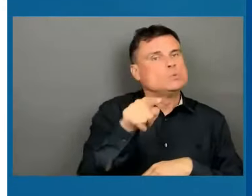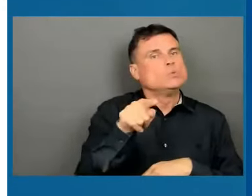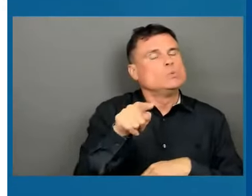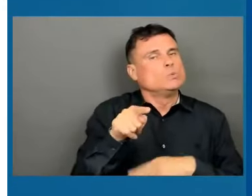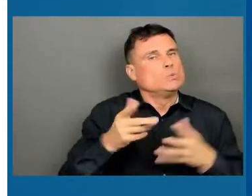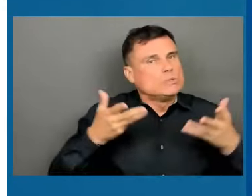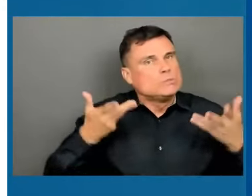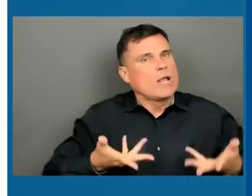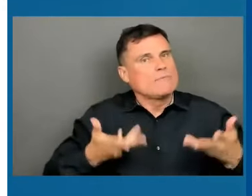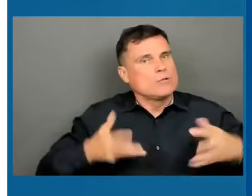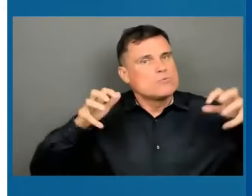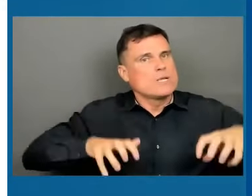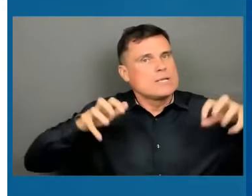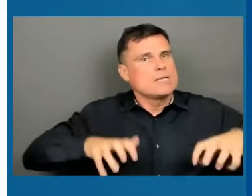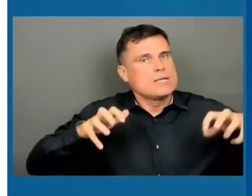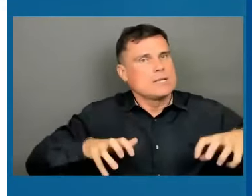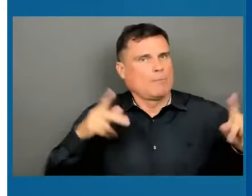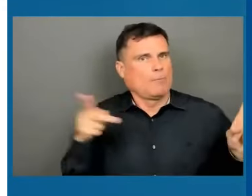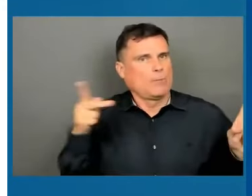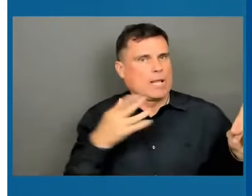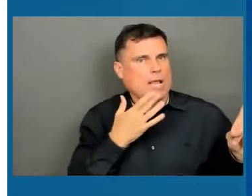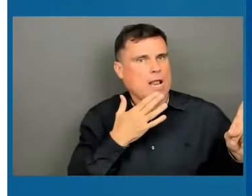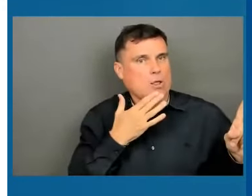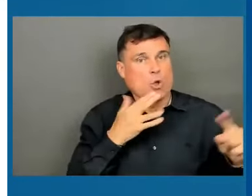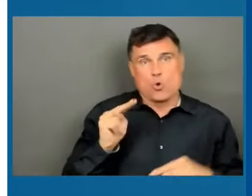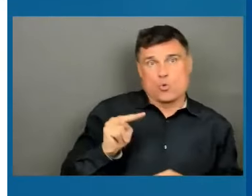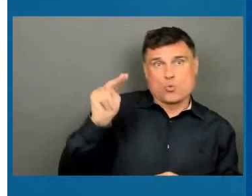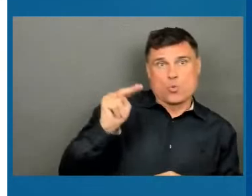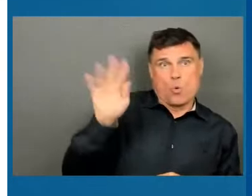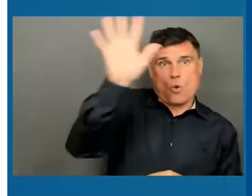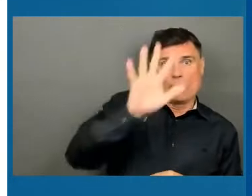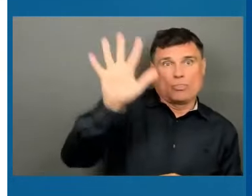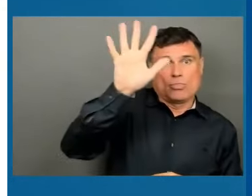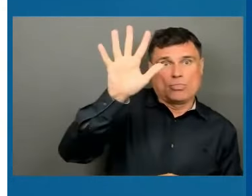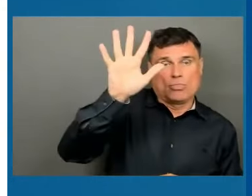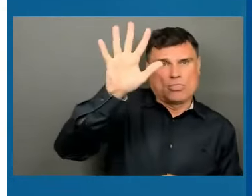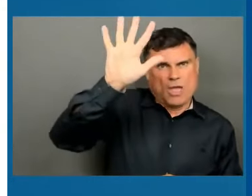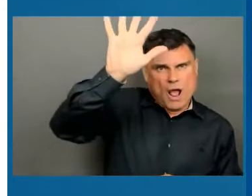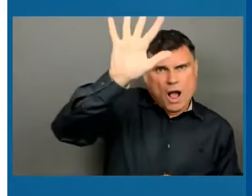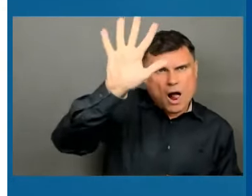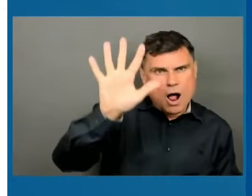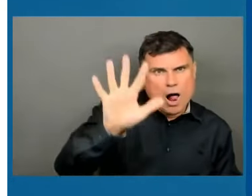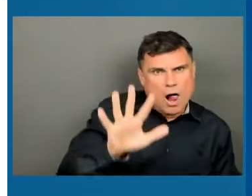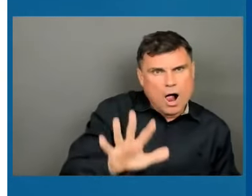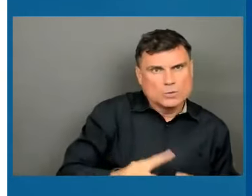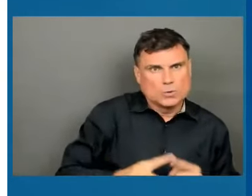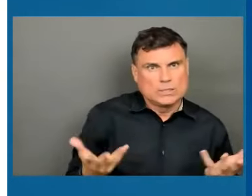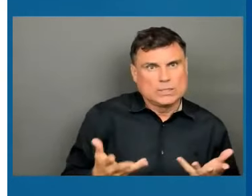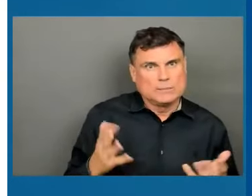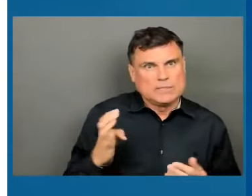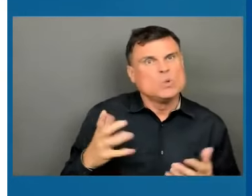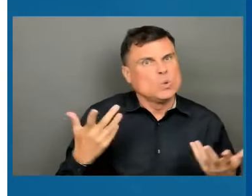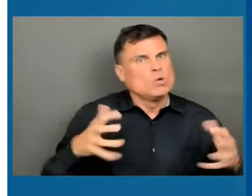north coast all way down to the north shore mountains. That said, the areas of most concern